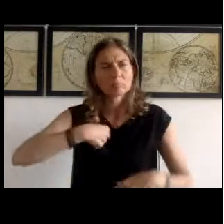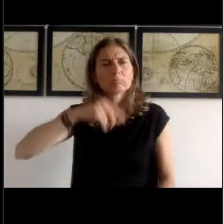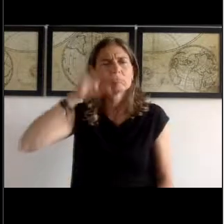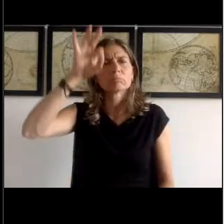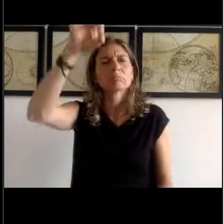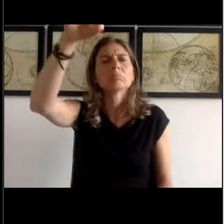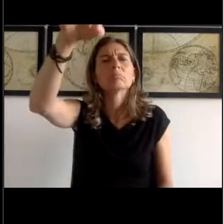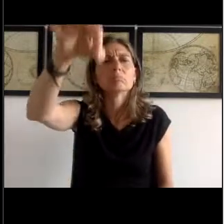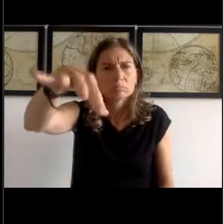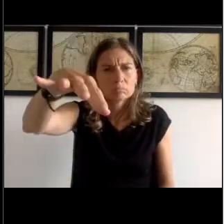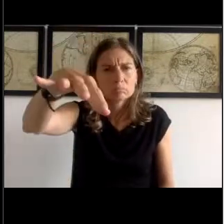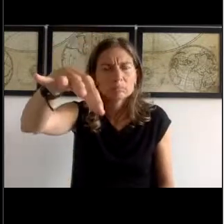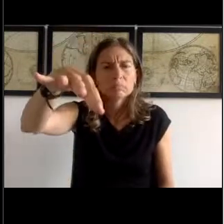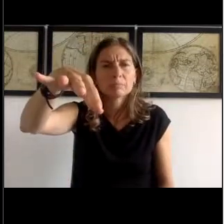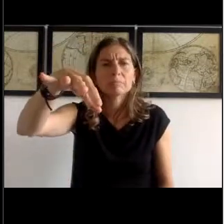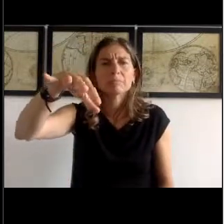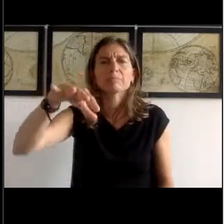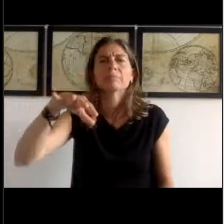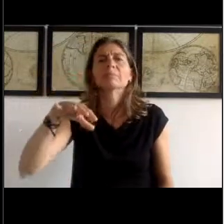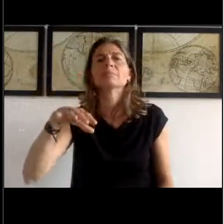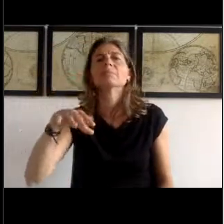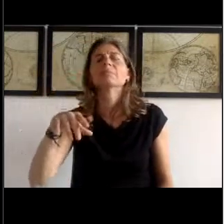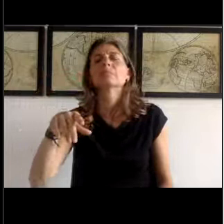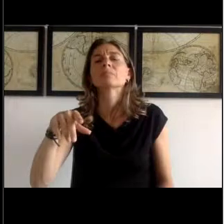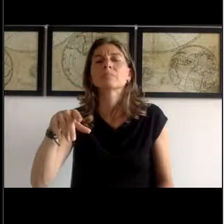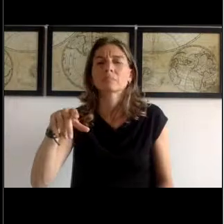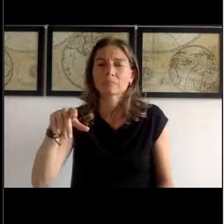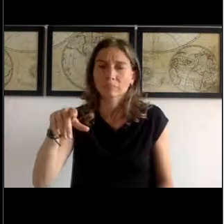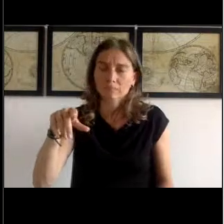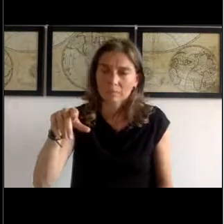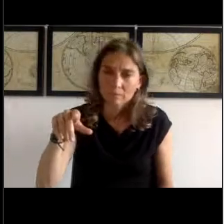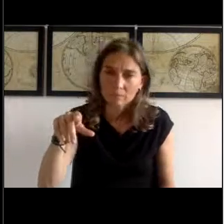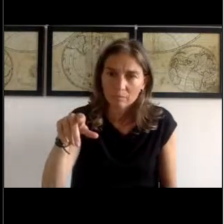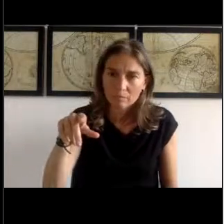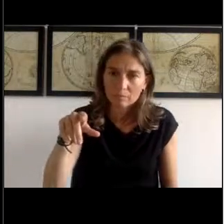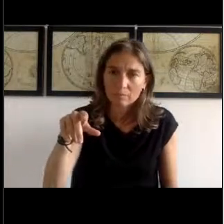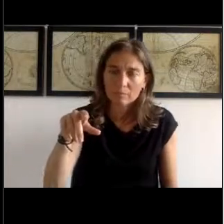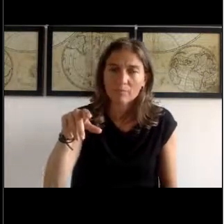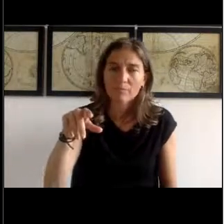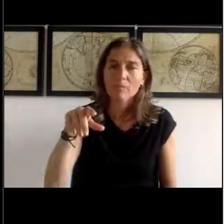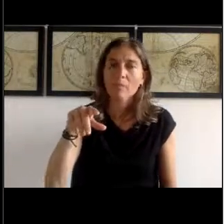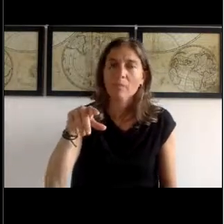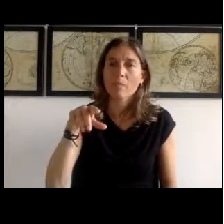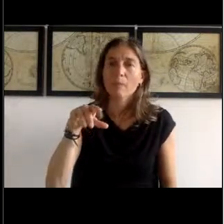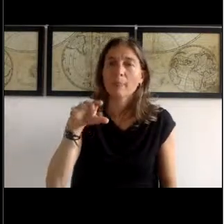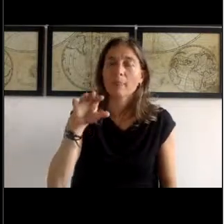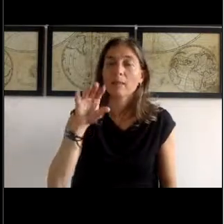It's a combination of both aspects. Thank you. A last question, Marie?